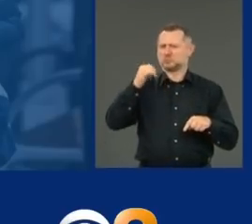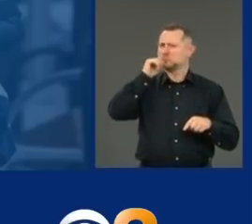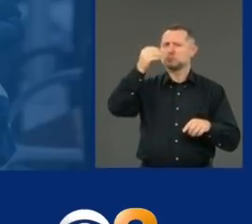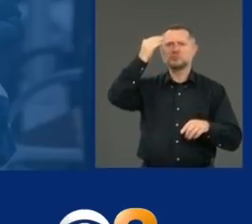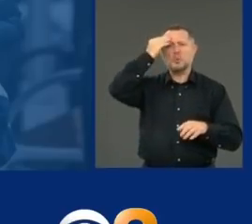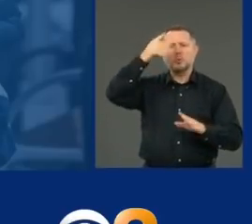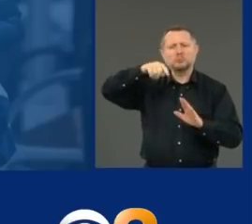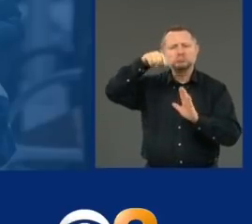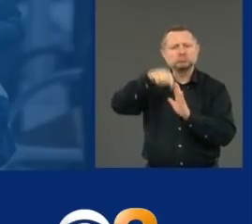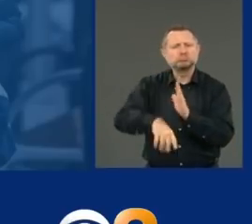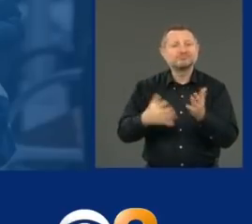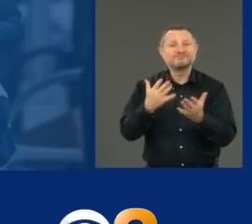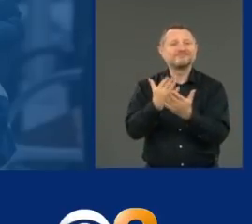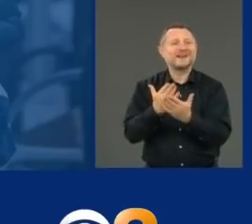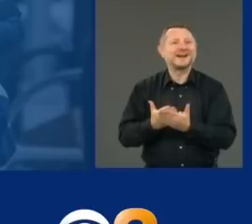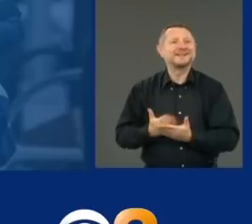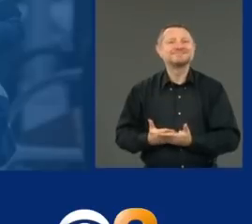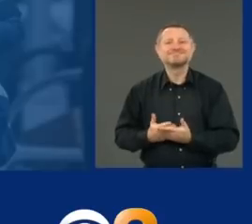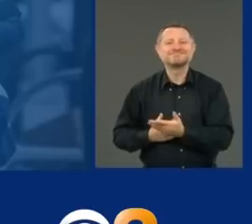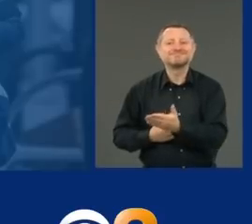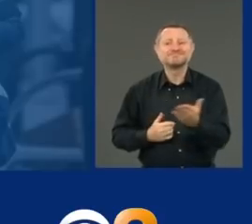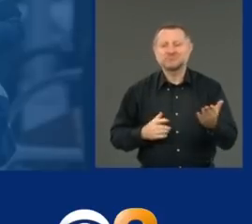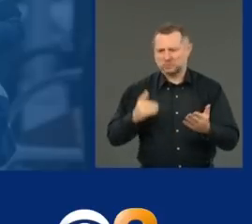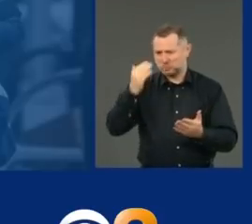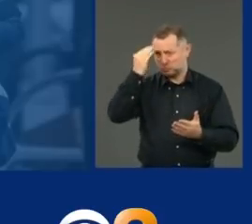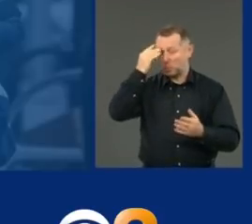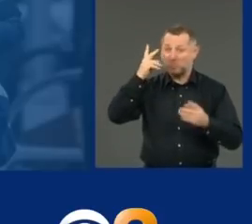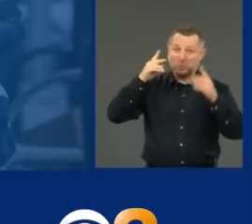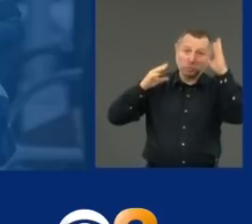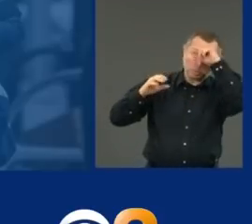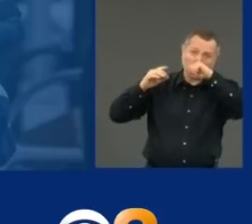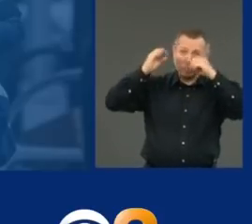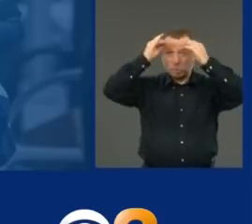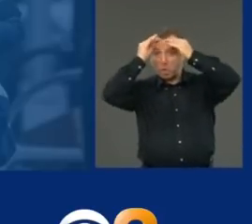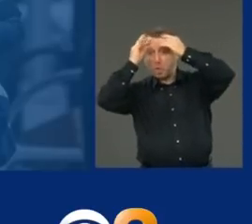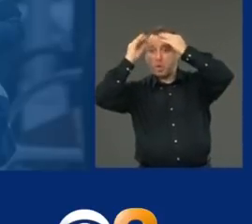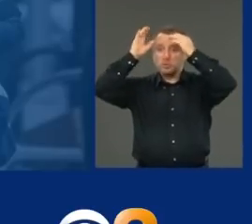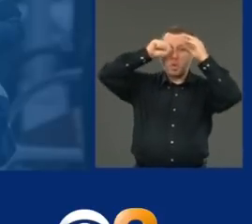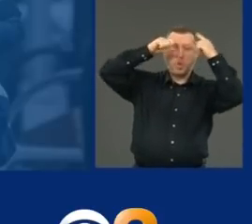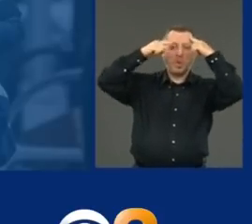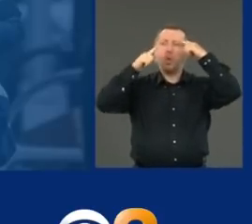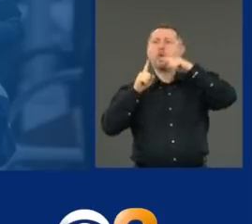FAULT OF OUR OWN. ACTUALLY, IT MAKES THE POINT BECAUSE WHAT HAPPENED TO US WAS WE DID NOT HAVE THE FACTS WHEN